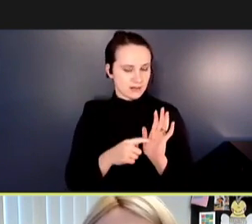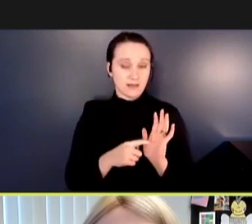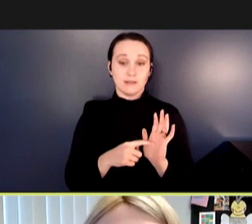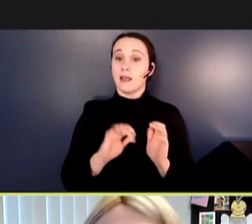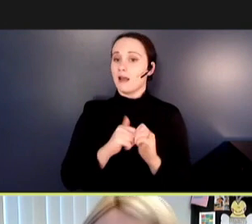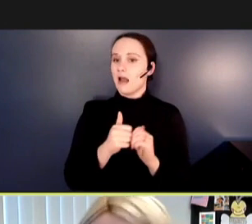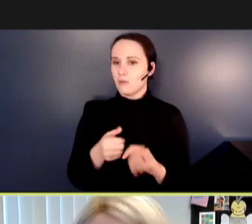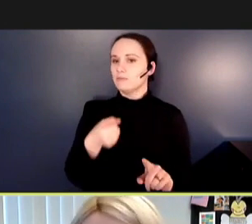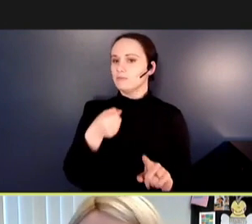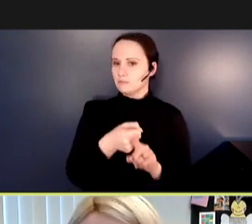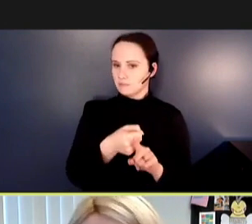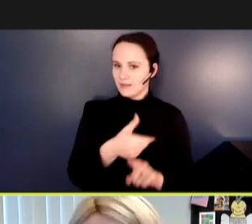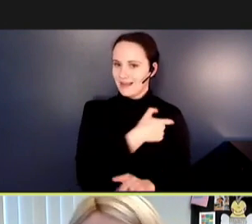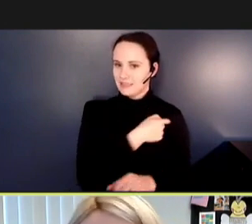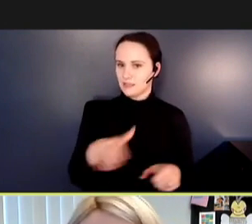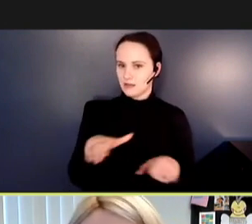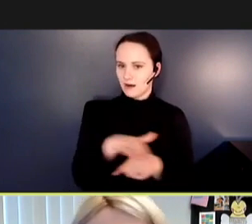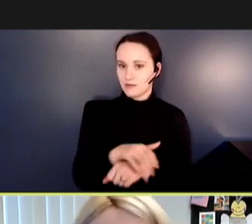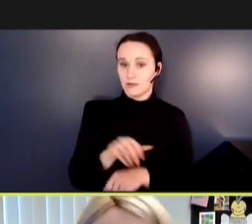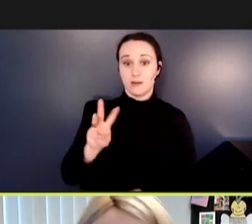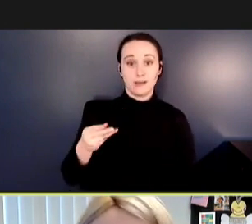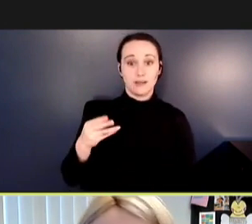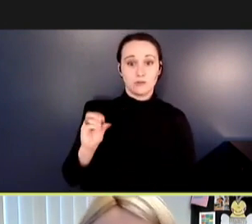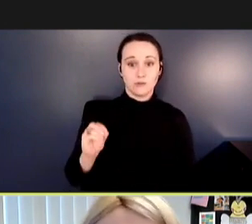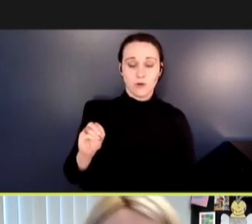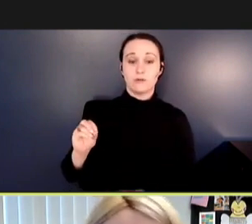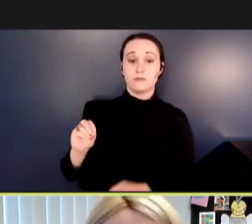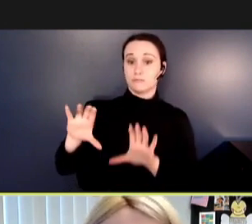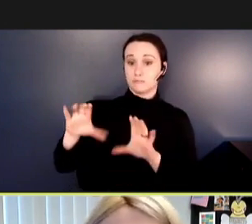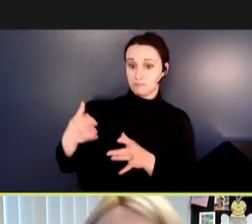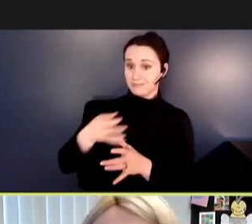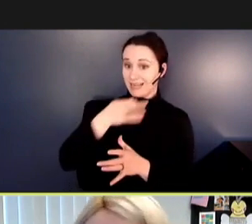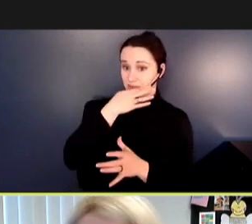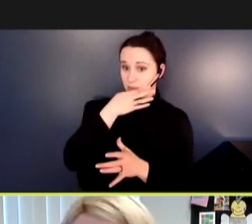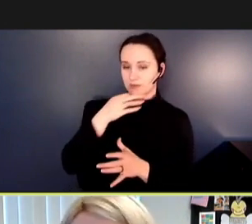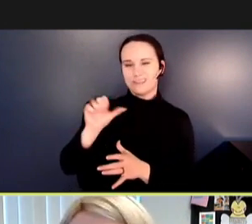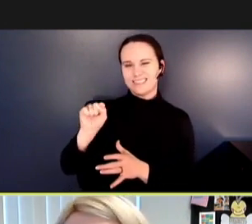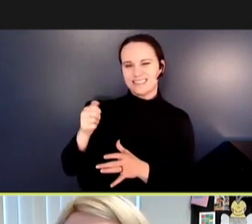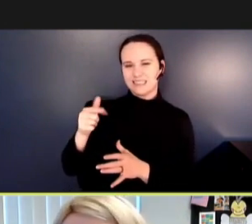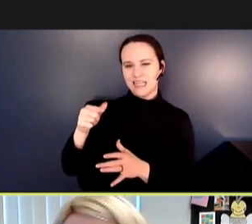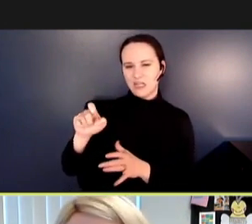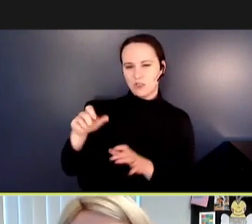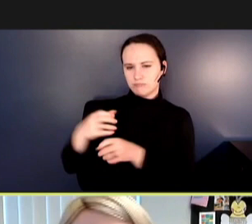The WHO Strategic Advisory Group of Experts, or SAGE on immunization established a working